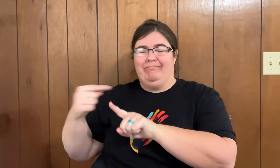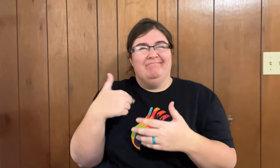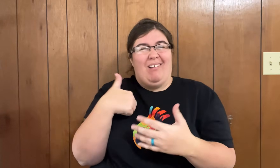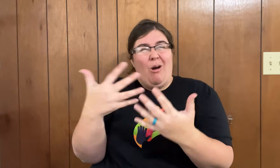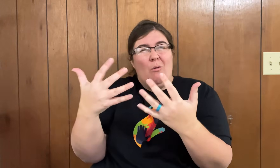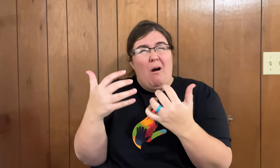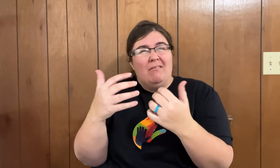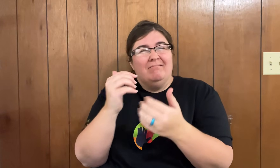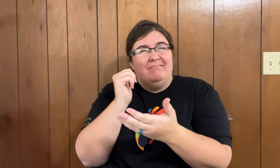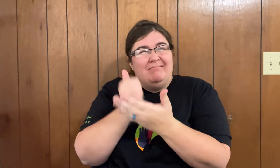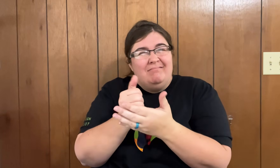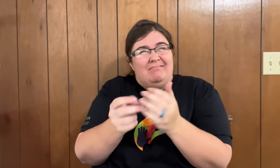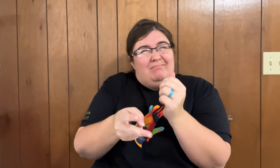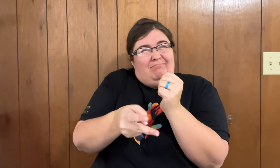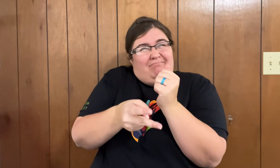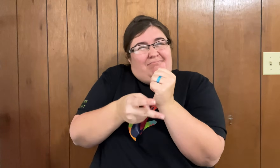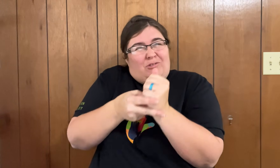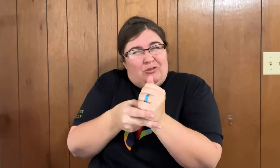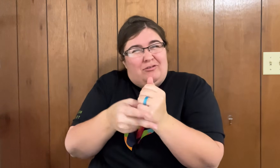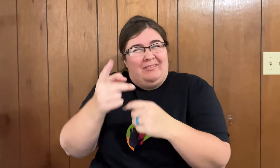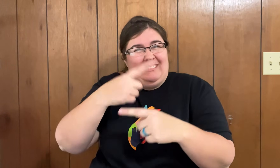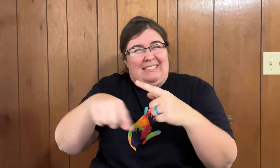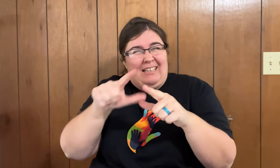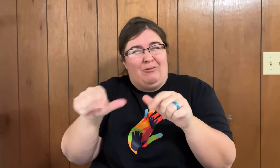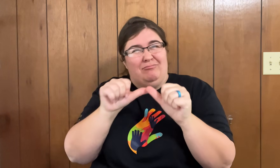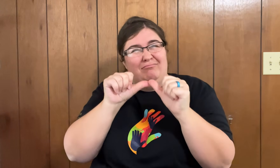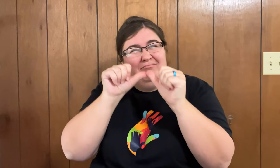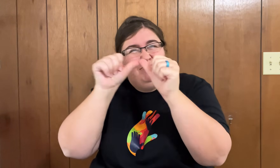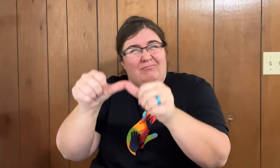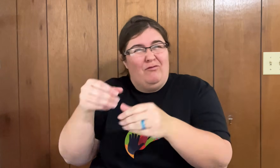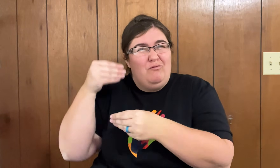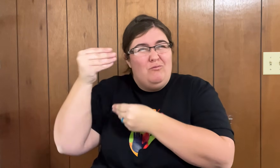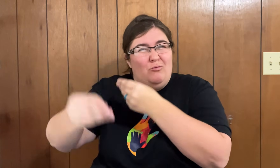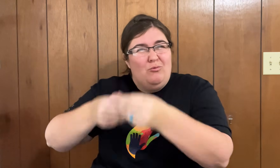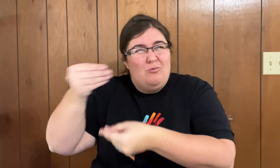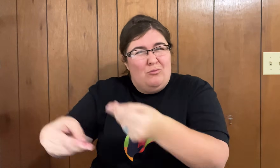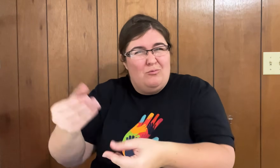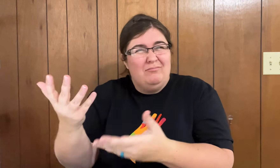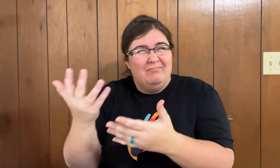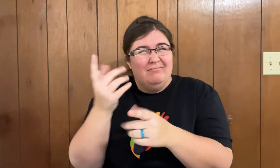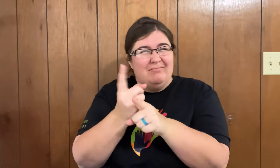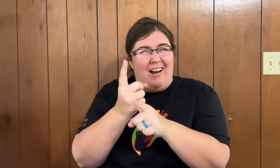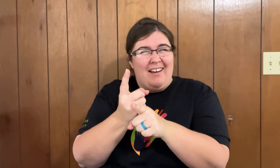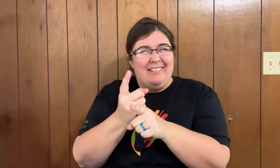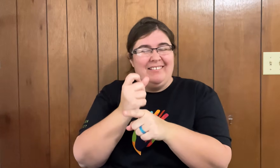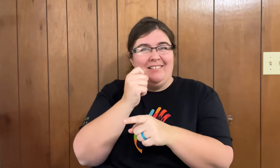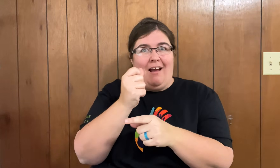want to do my best to help preserve these sign languages for future generations. I don't want